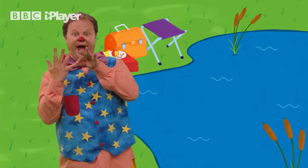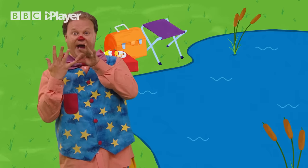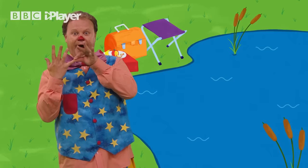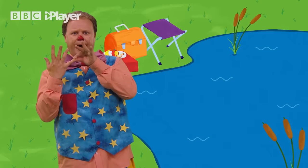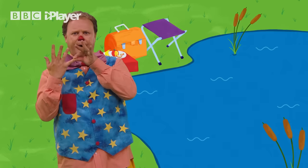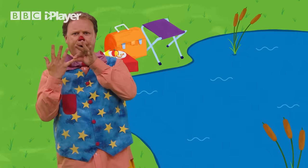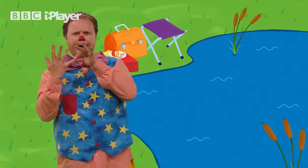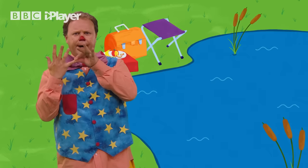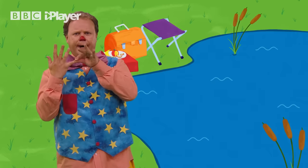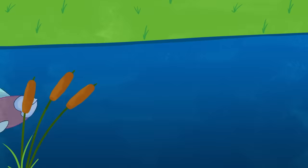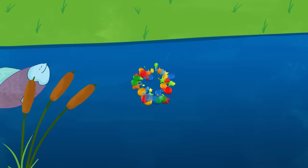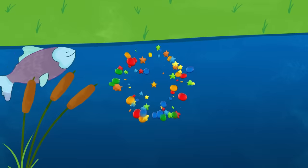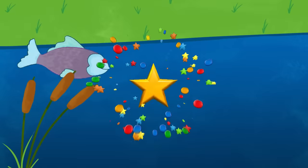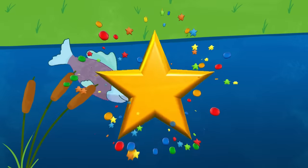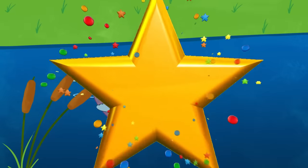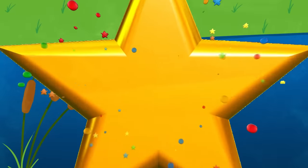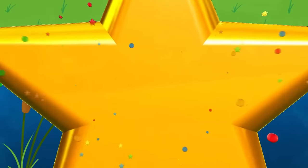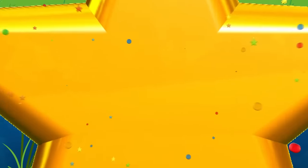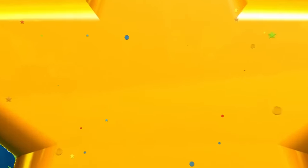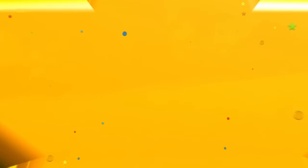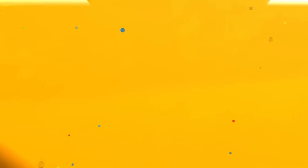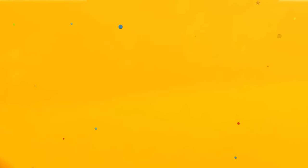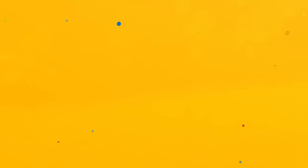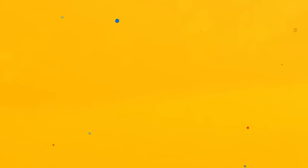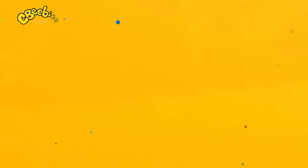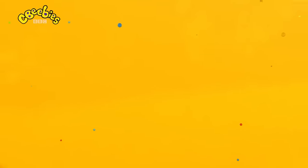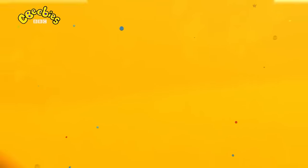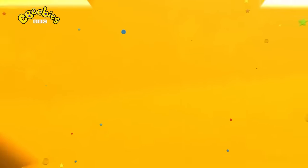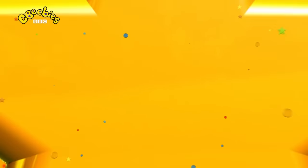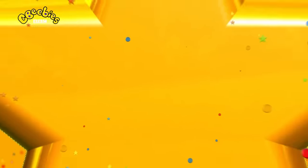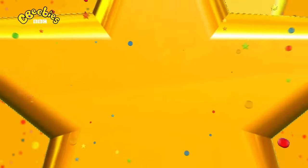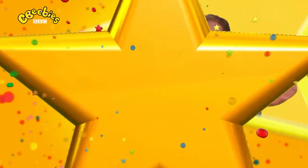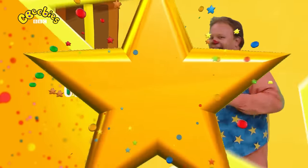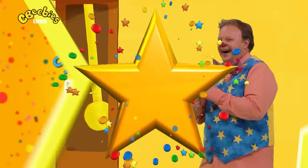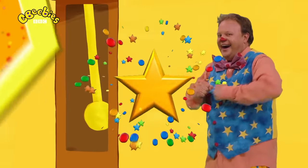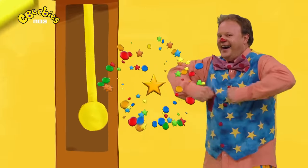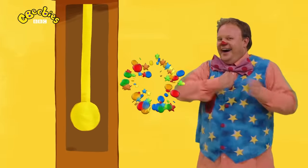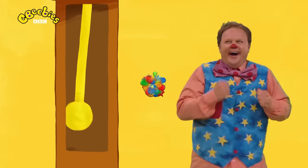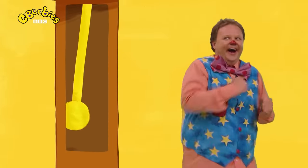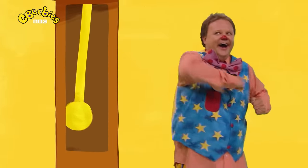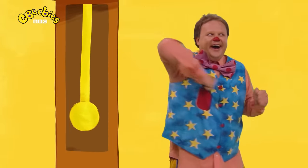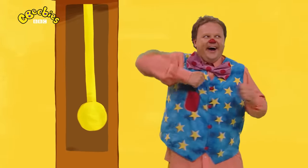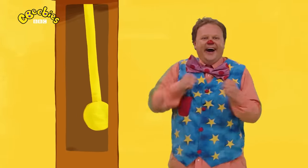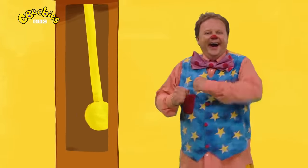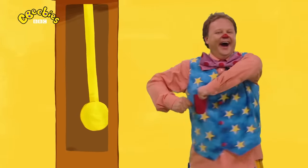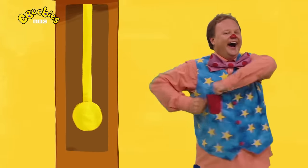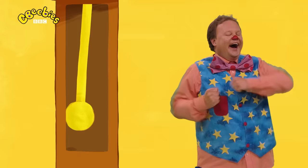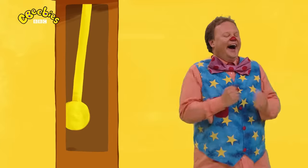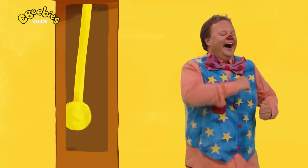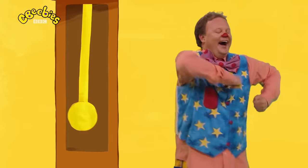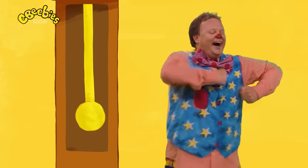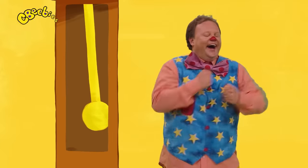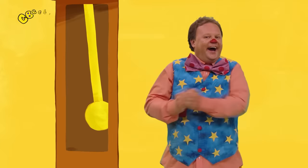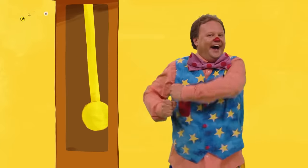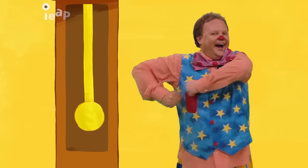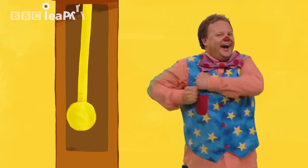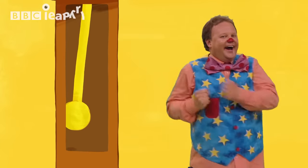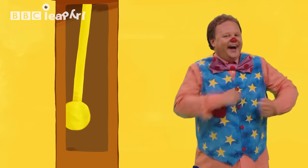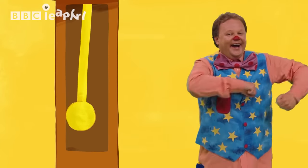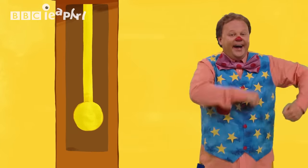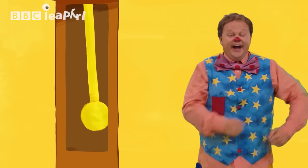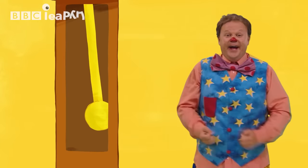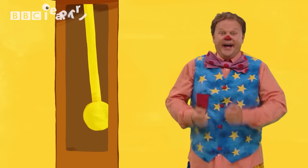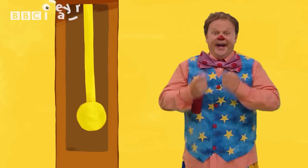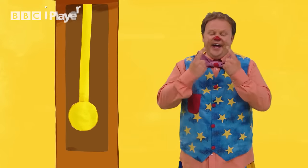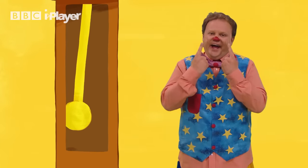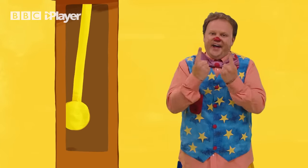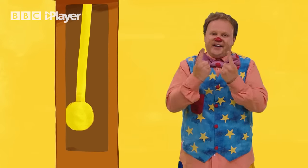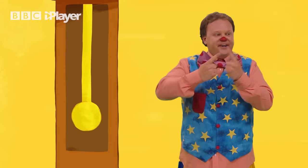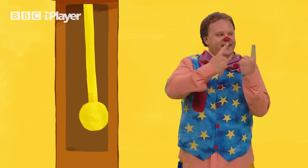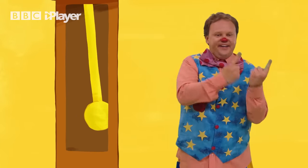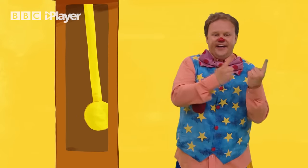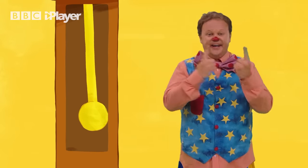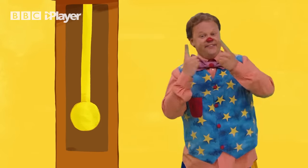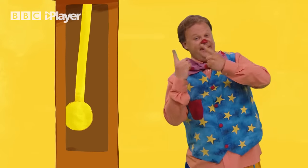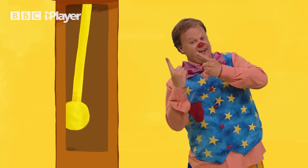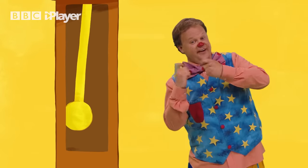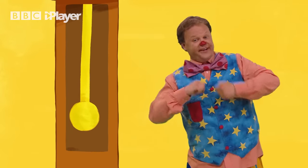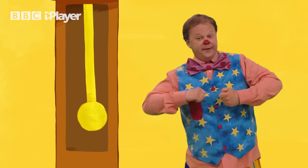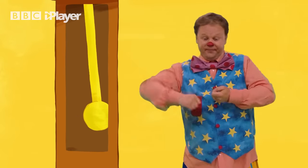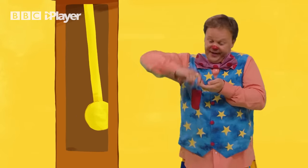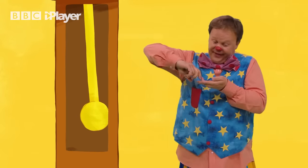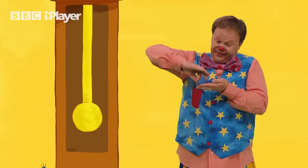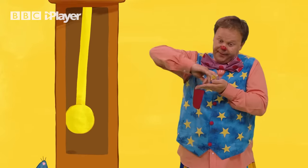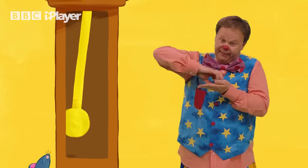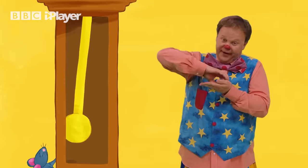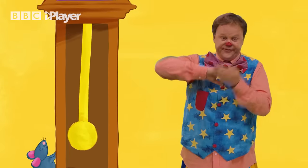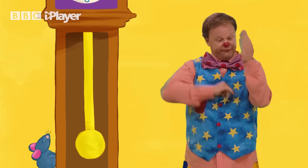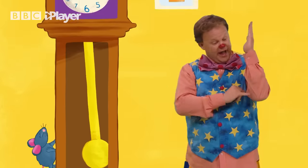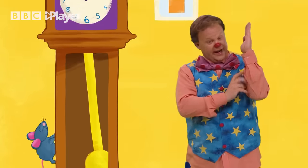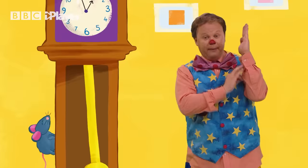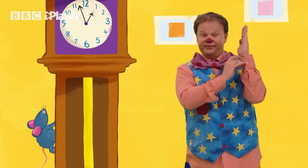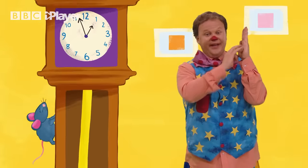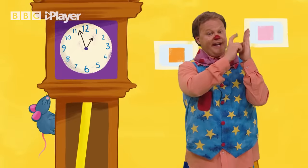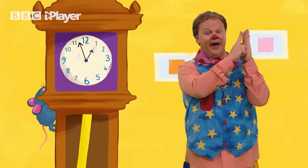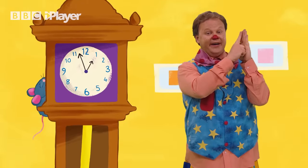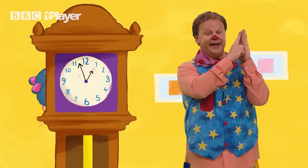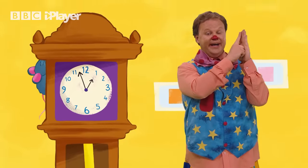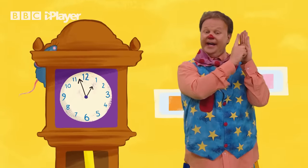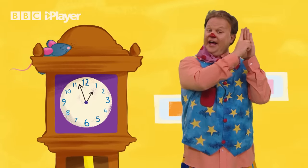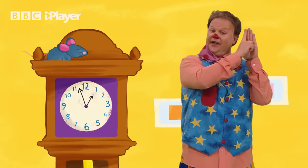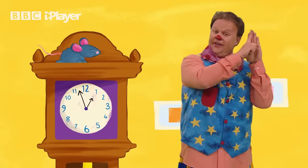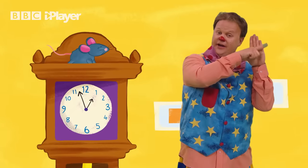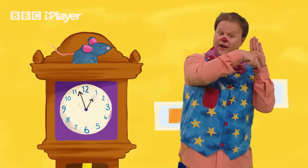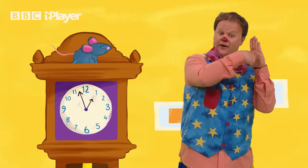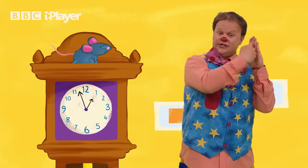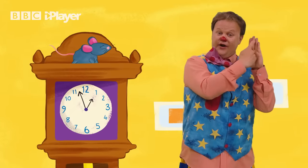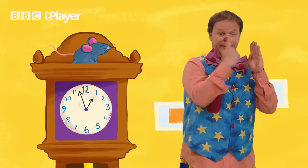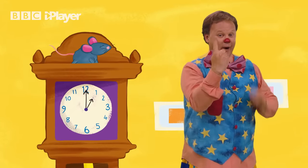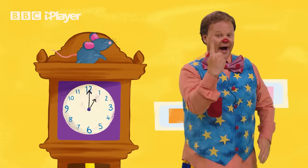oh hickory dickory dock the mouse ran up the clock the clock struck one